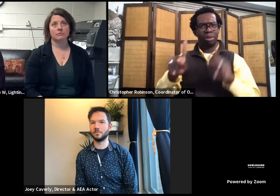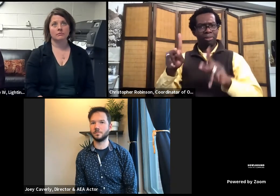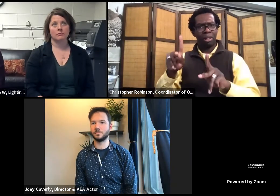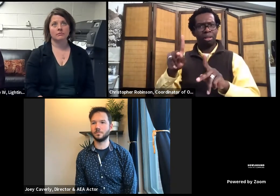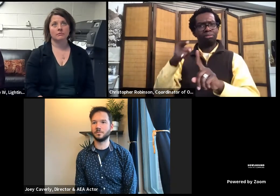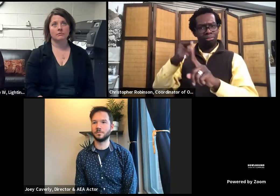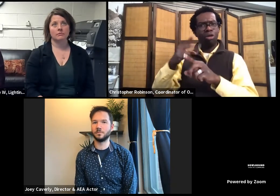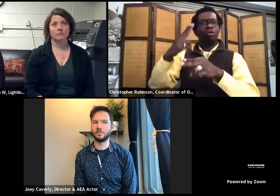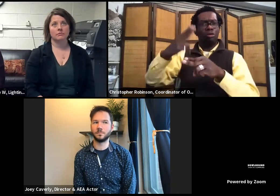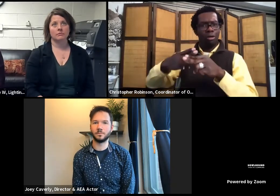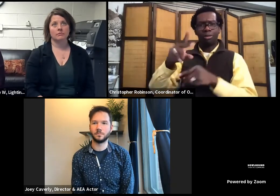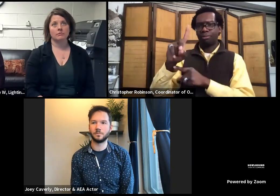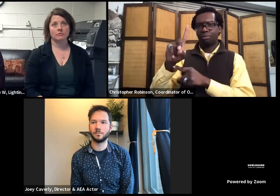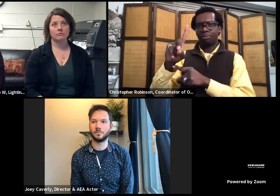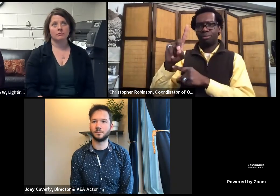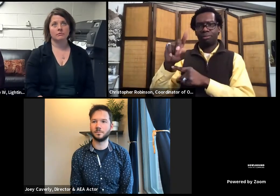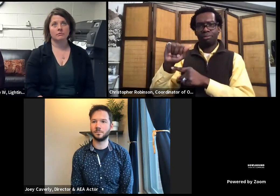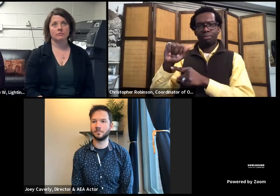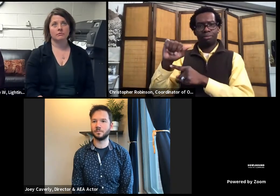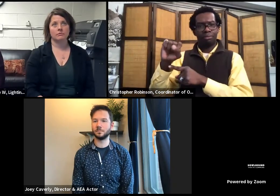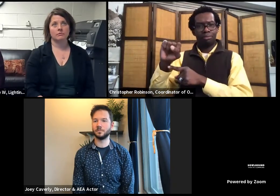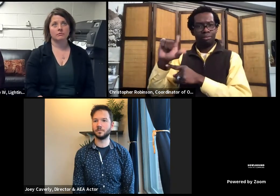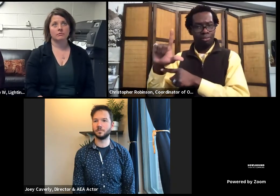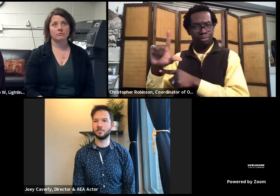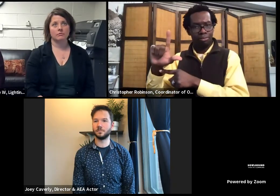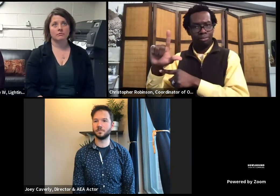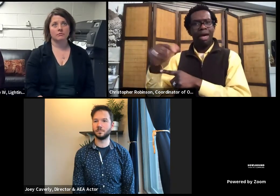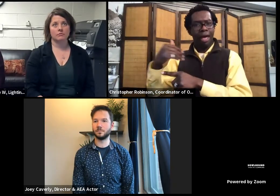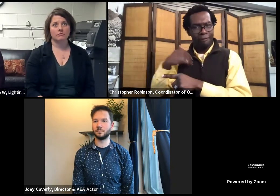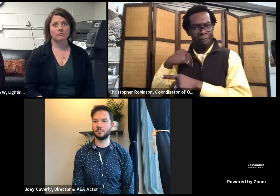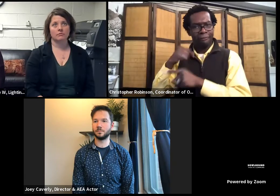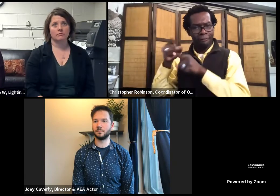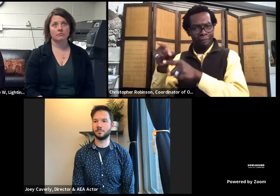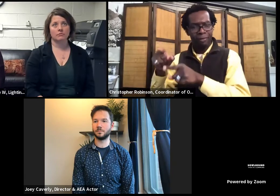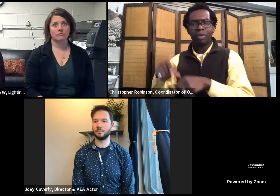full webinars of these folks, DASLs.